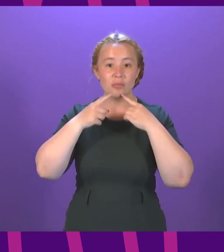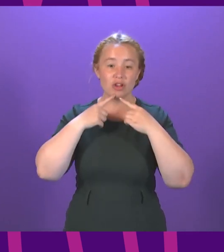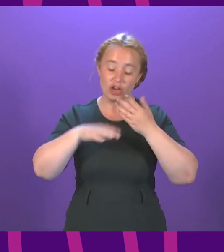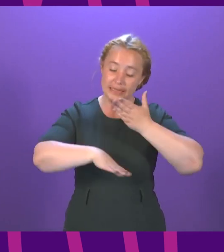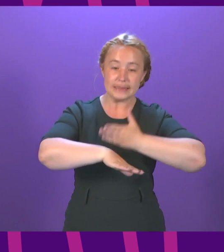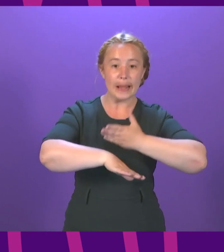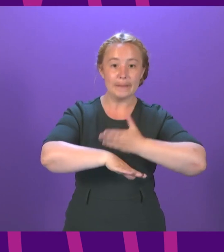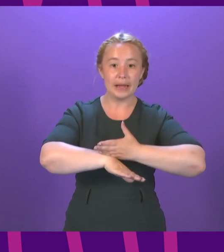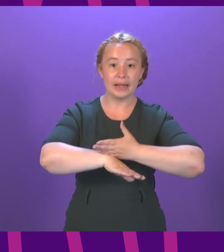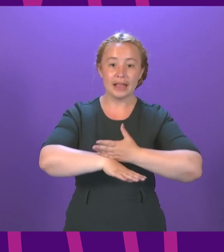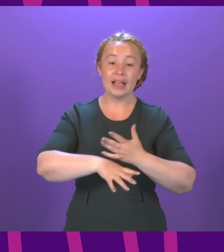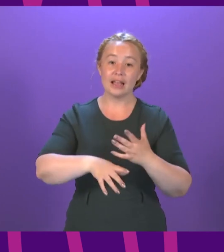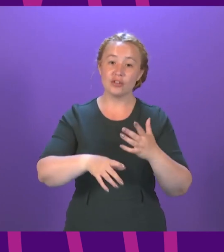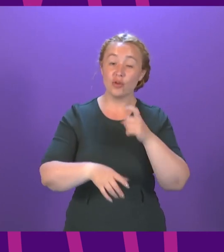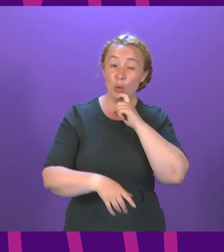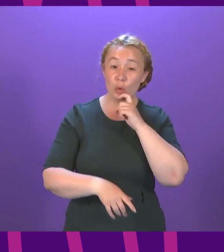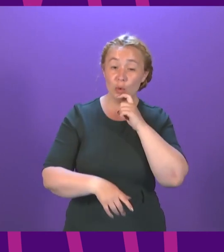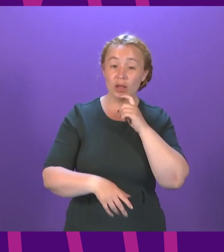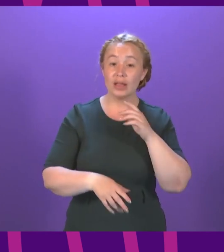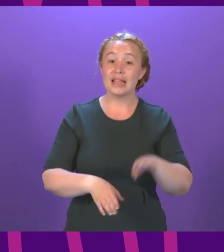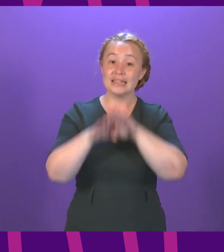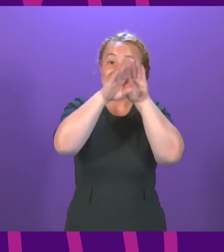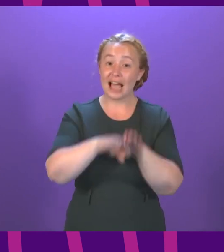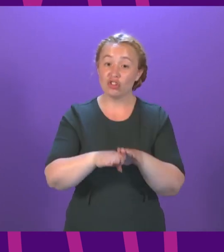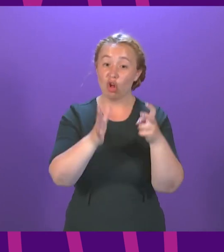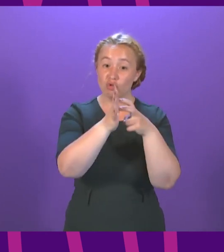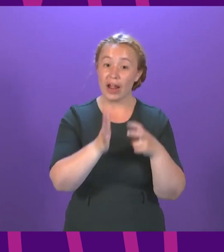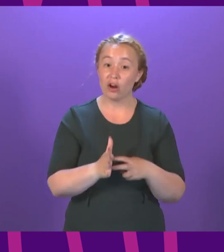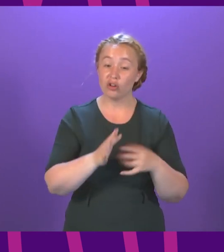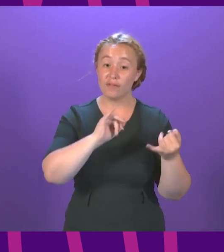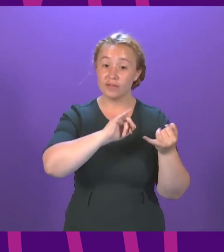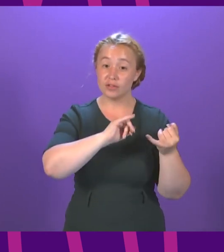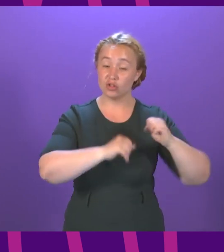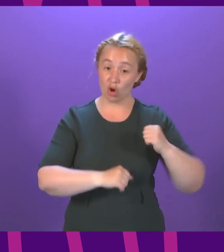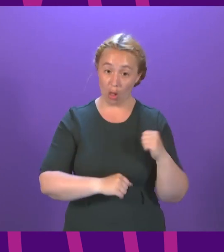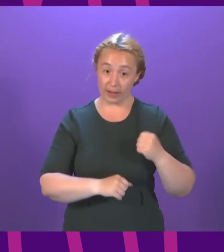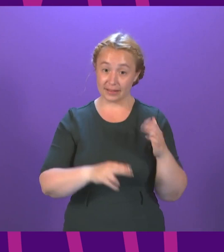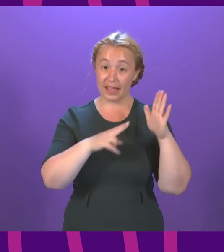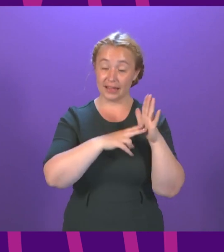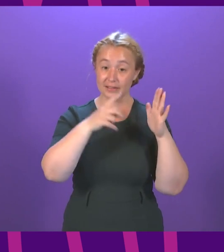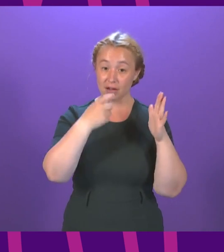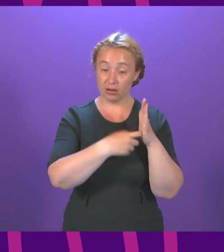matters for National Records of Scotland. It does not operate under political pressure, and